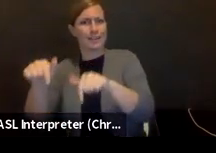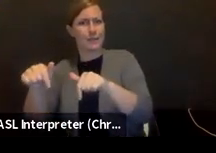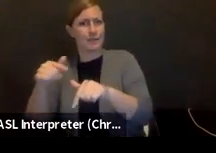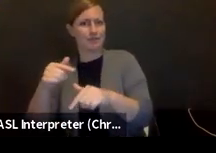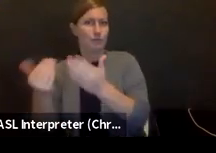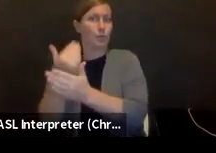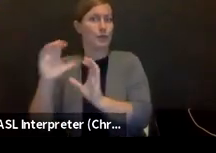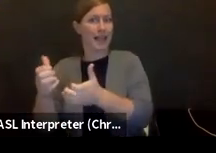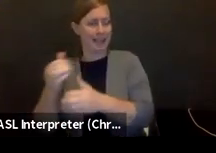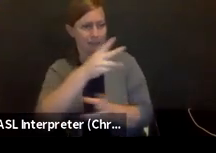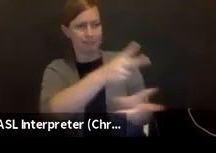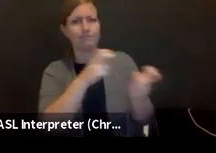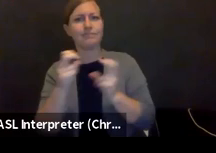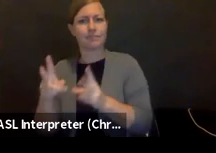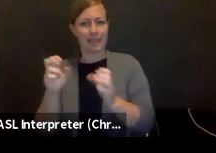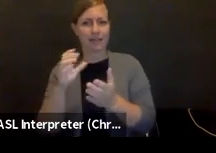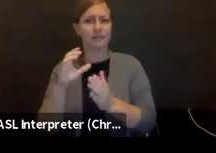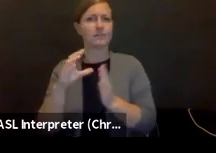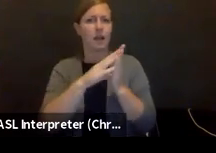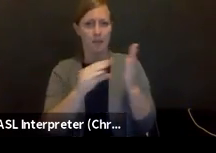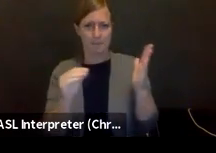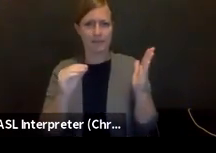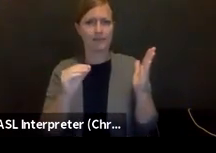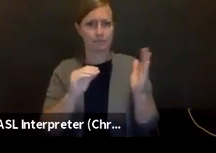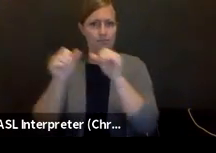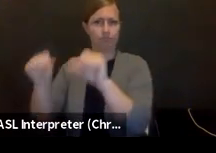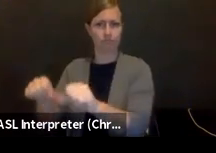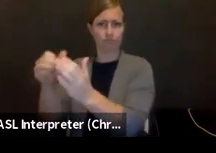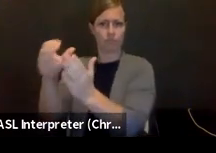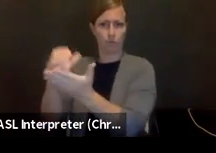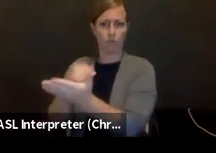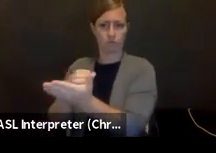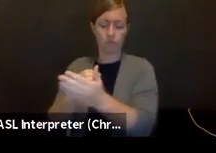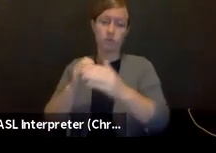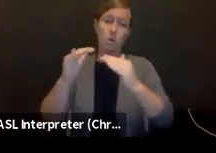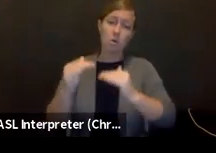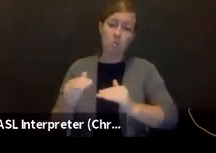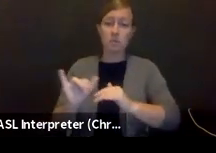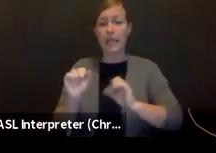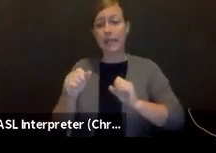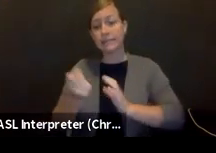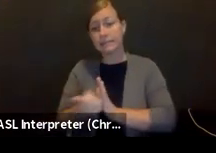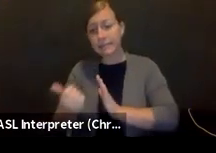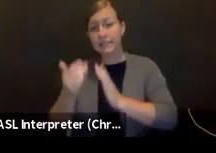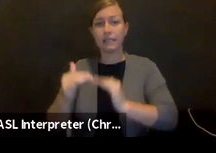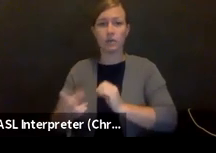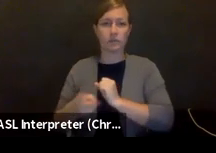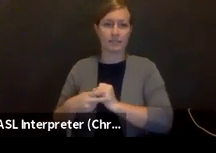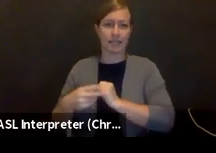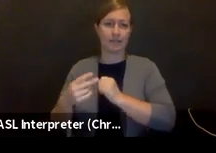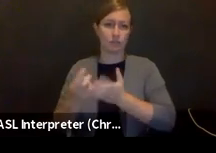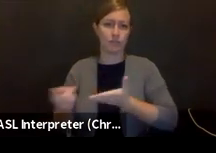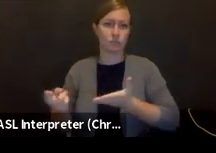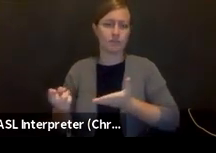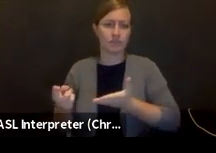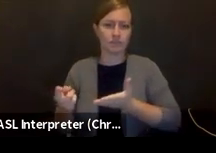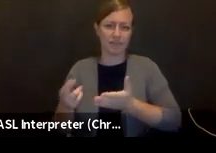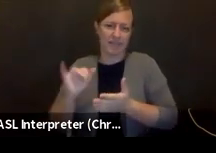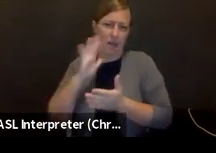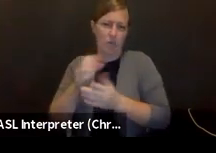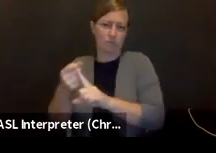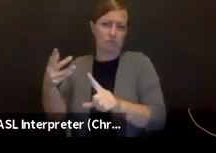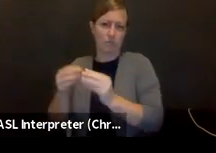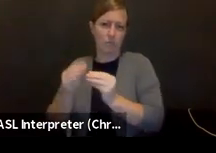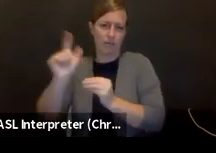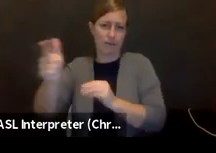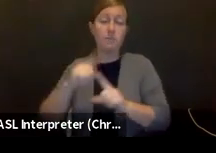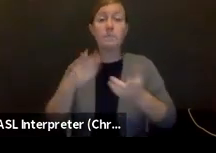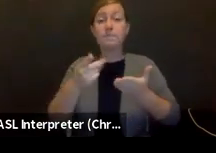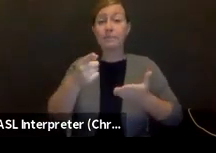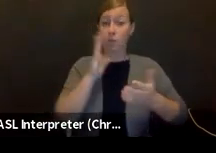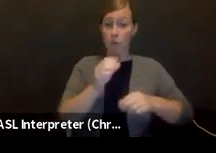ESD 189 - Amy Colburn: Using the settings wheel here. You can also delete and then you can save two resources. So again, save the resources will get into a little bit later, but if you know that you want to use something over and over